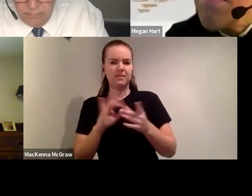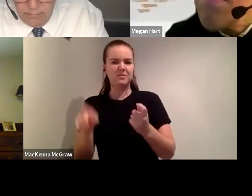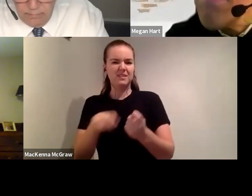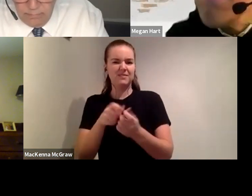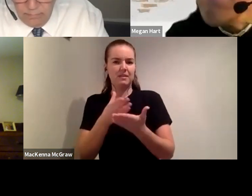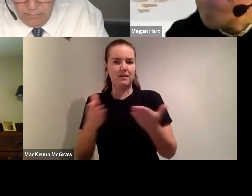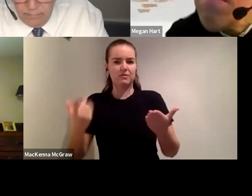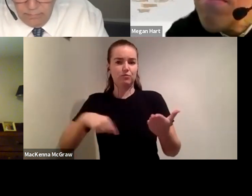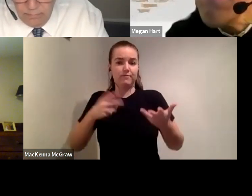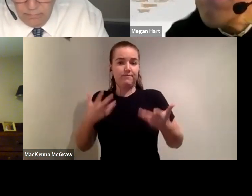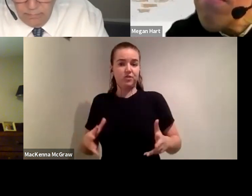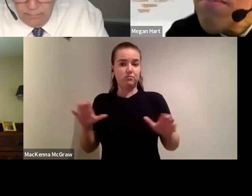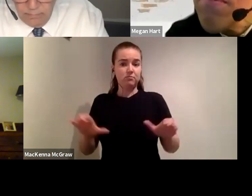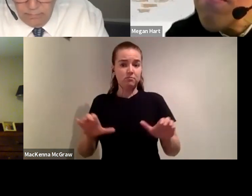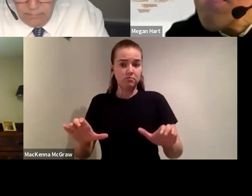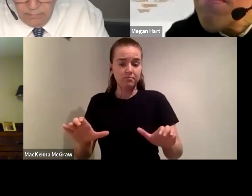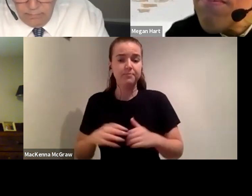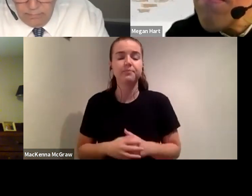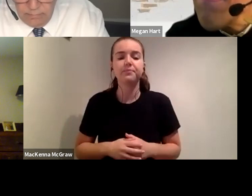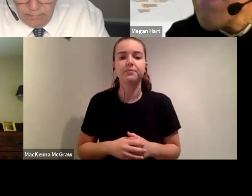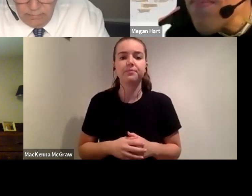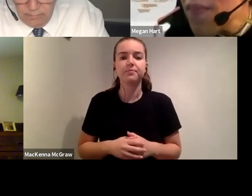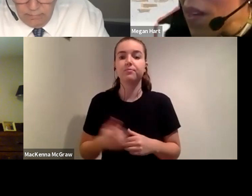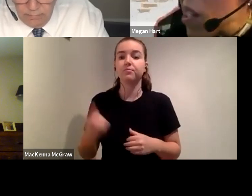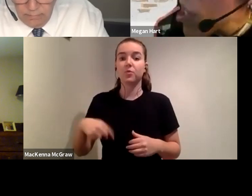Emily Cummings: Again, my response is in my revolt – – role with the neuro-divergent population.